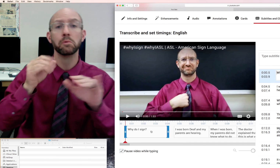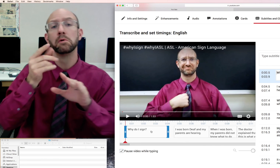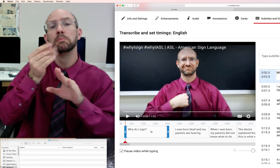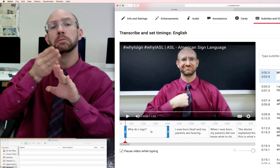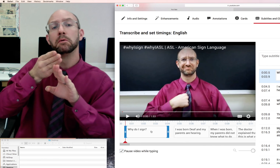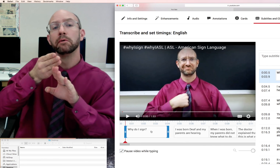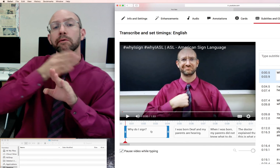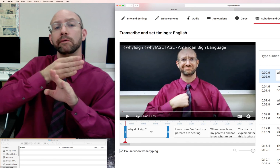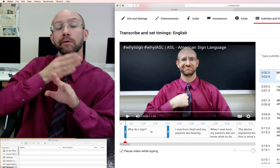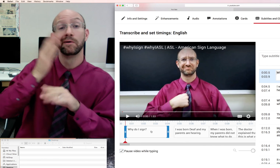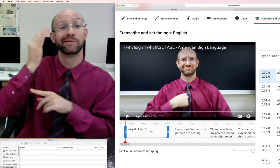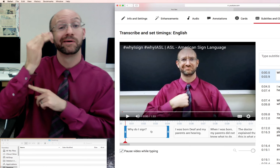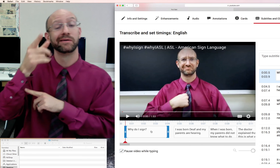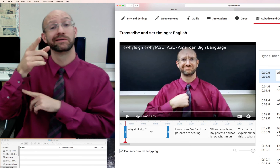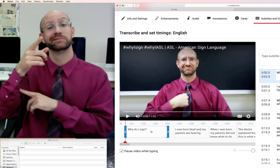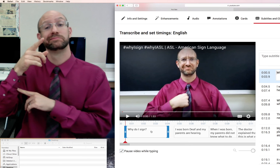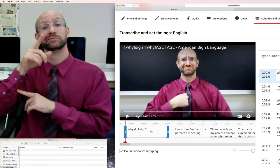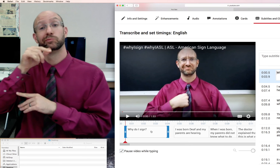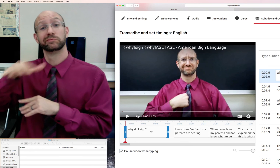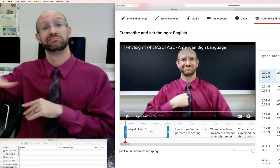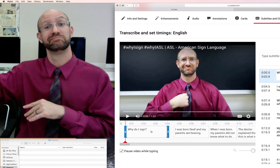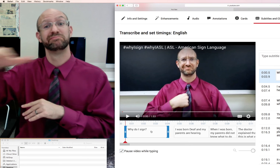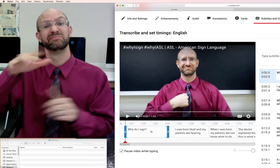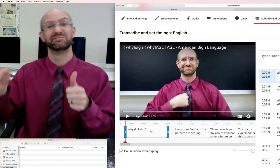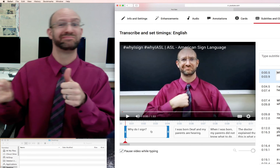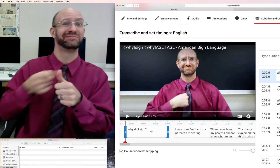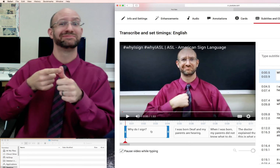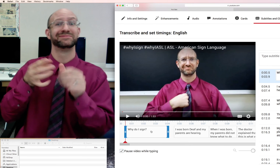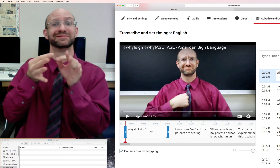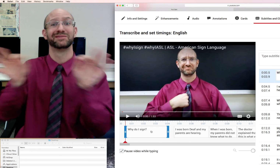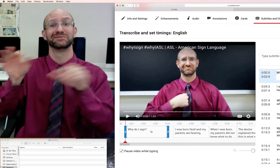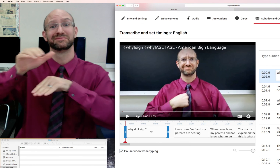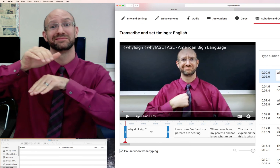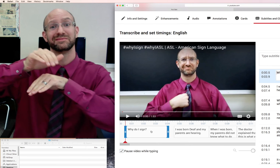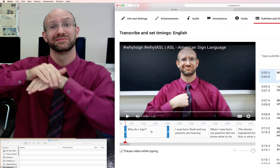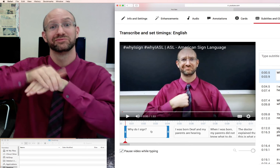or a little before because for those whose first language is English could read it and then watch you sign.